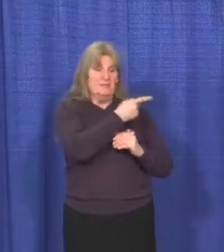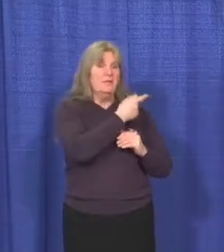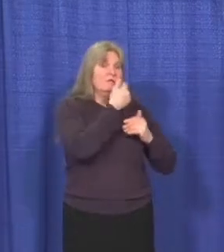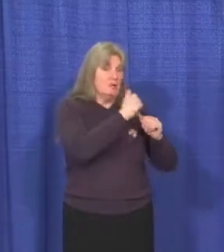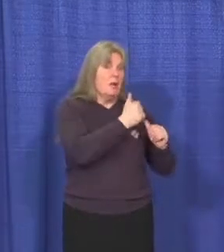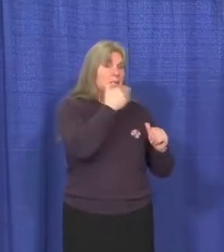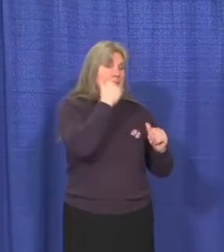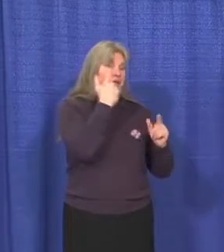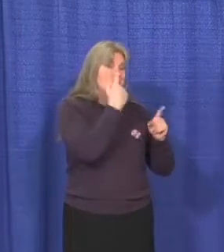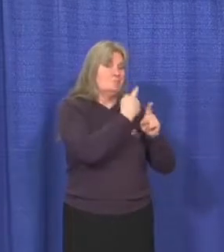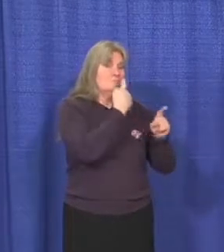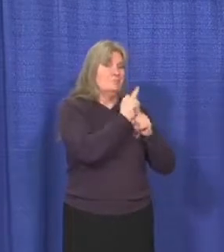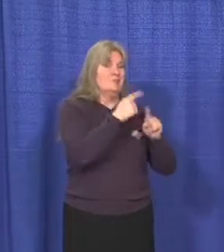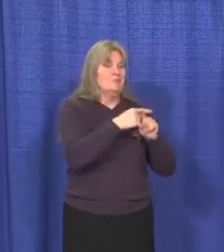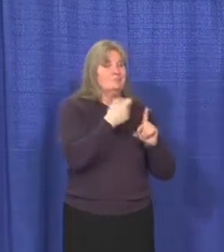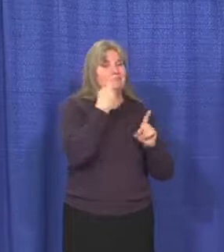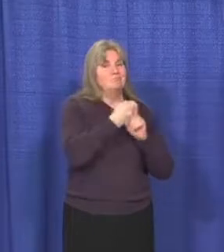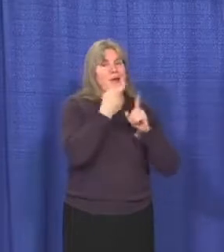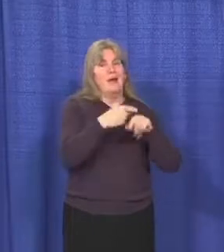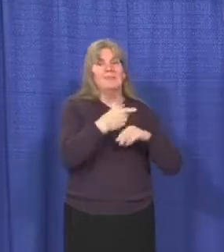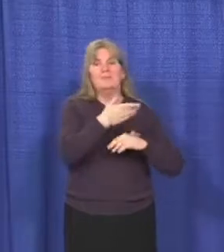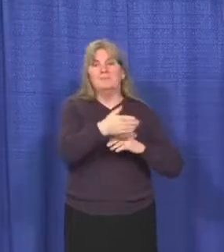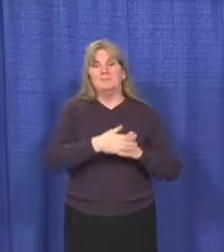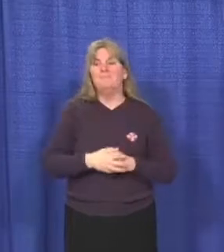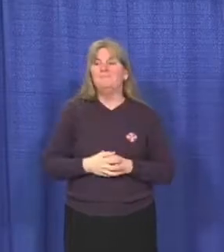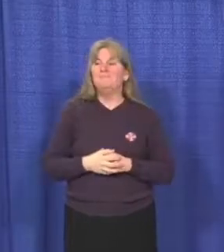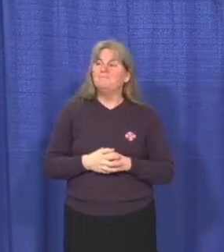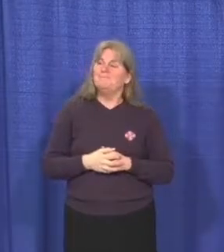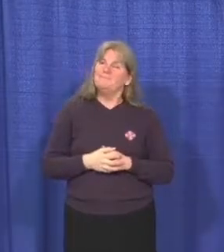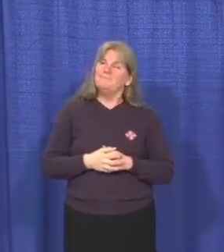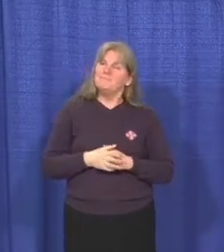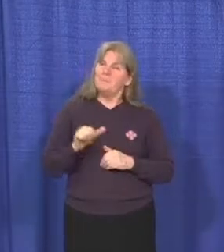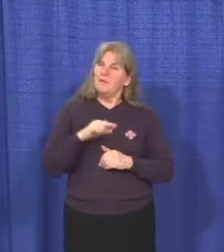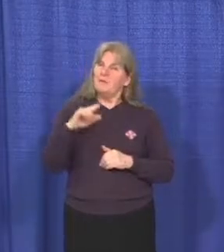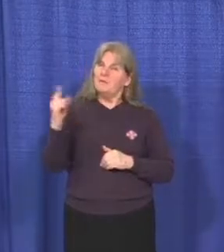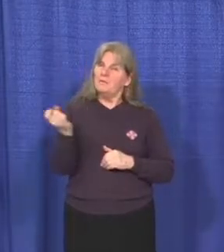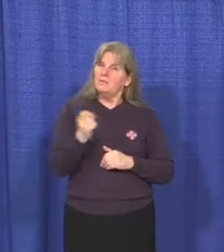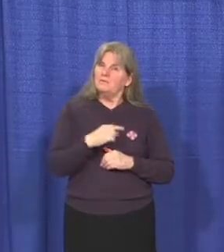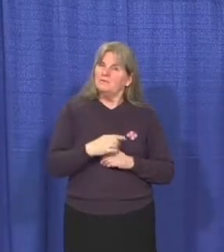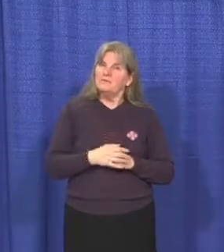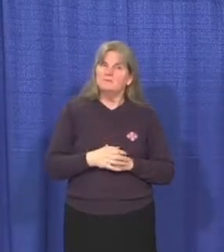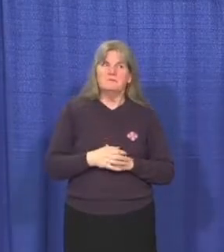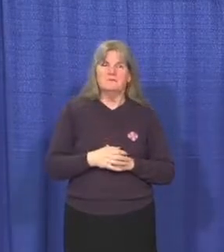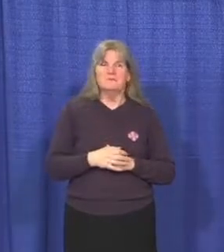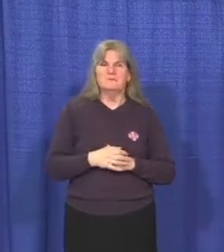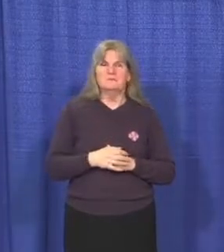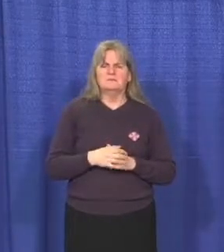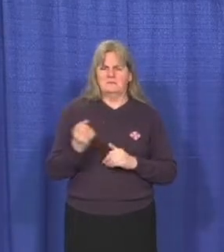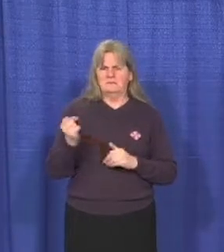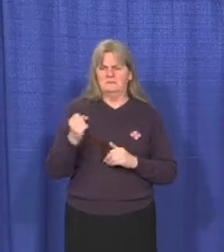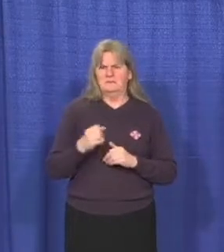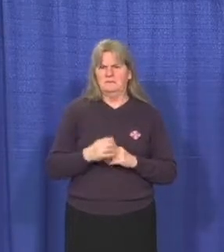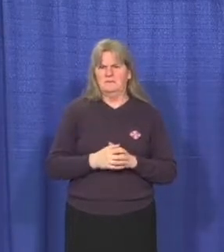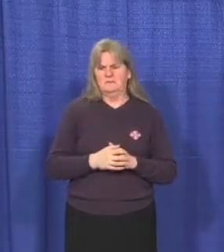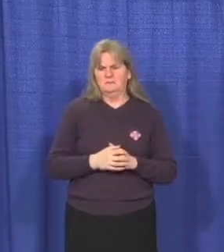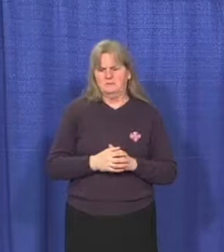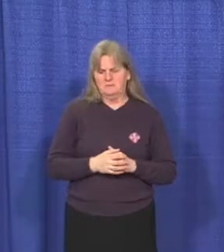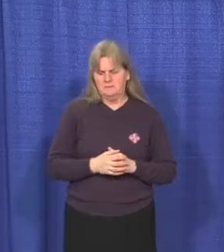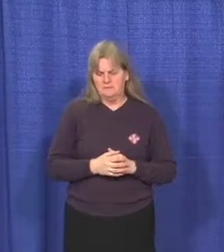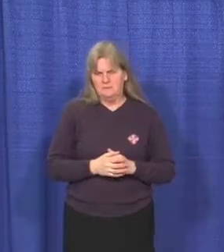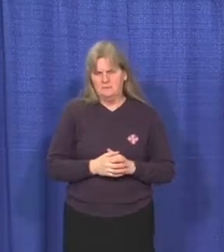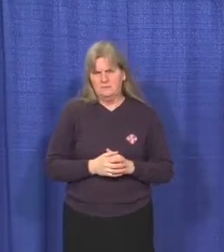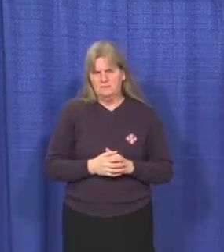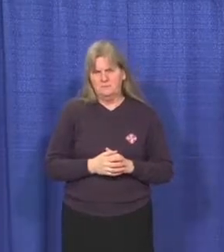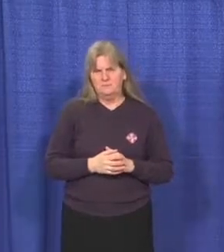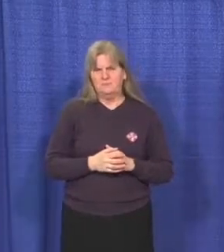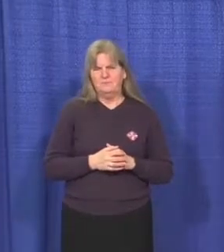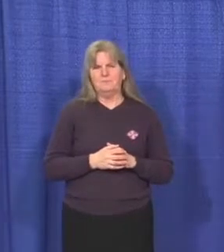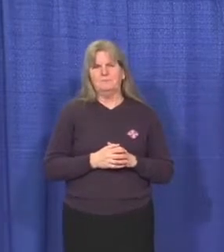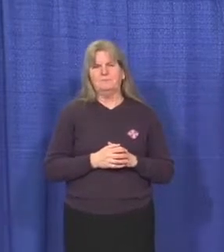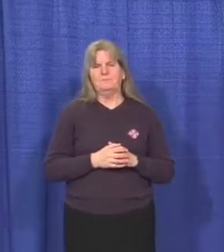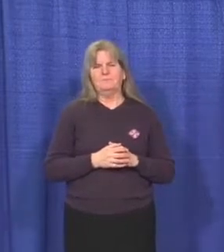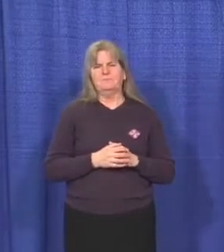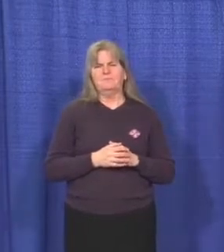been careful measures.